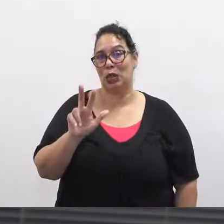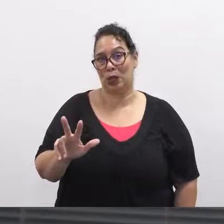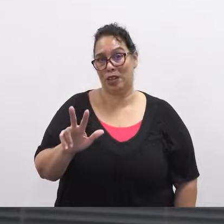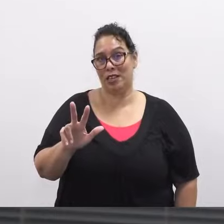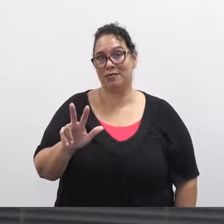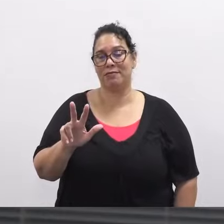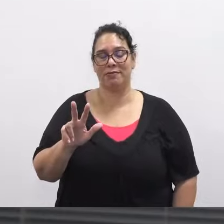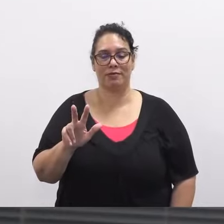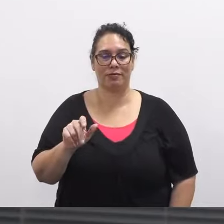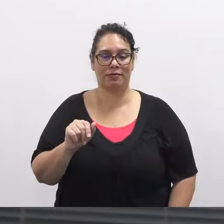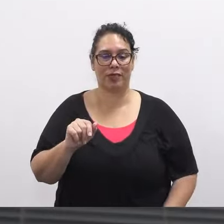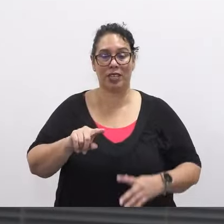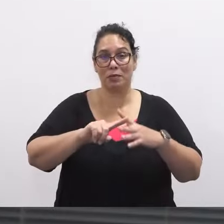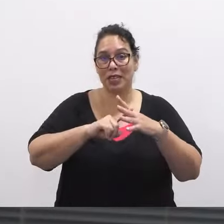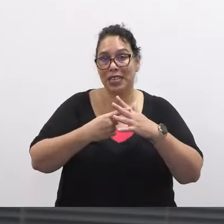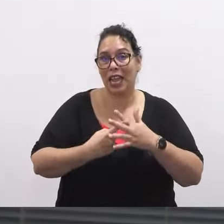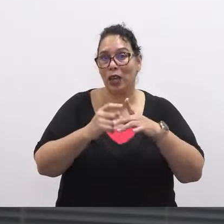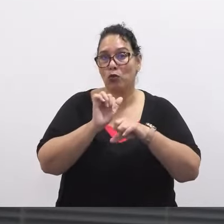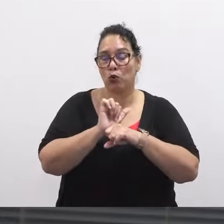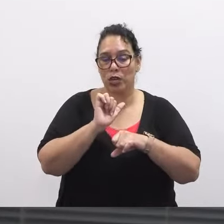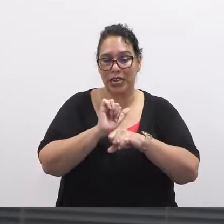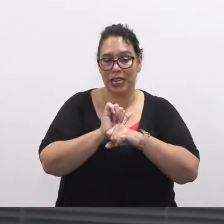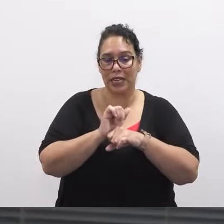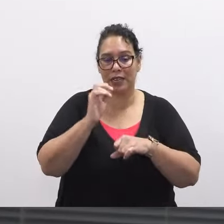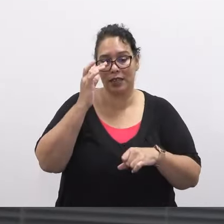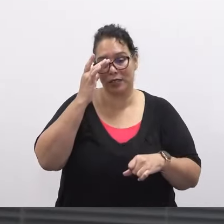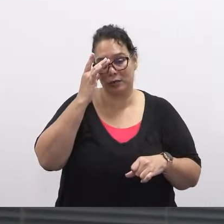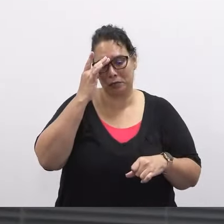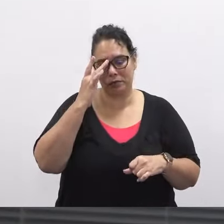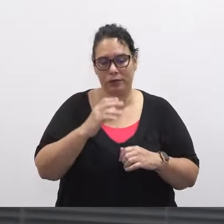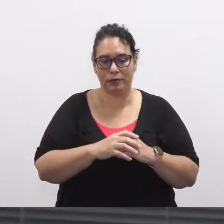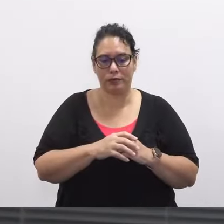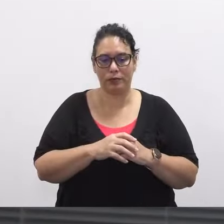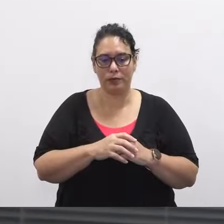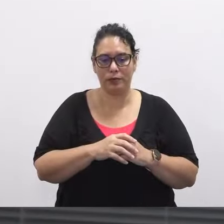When I began working the job, same job I do now,